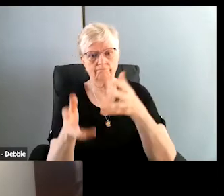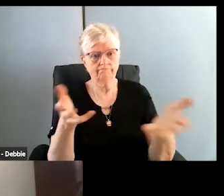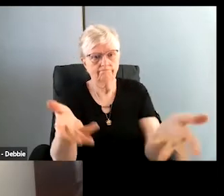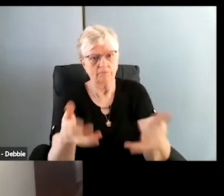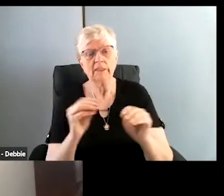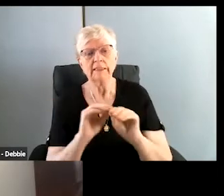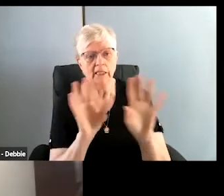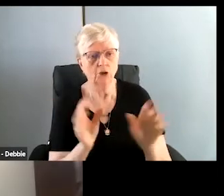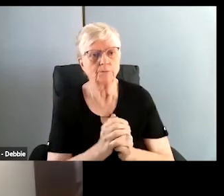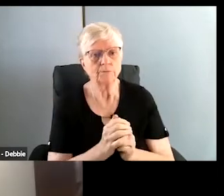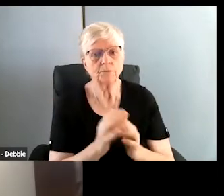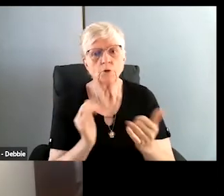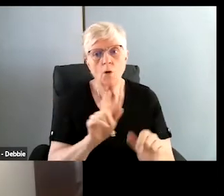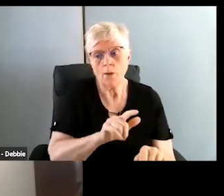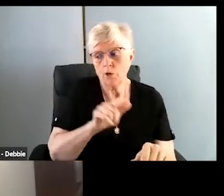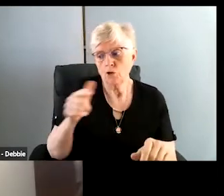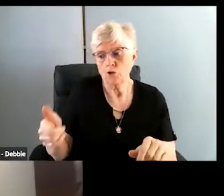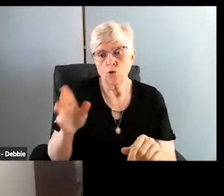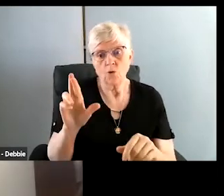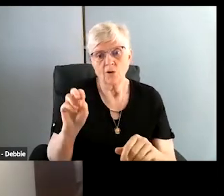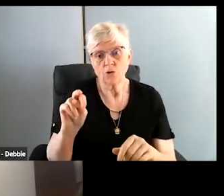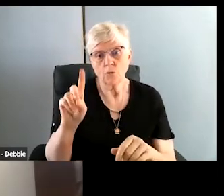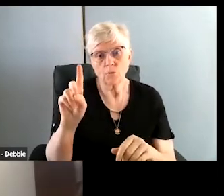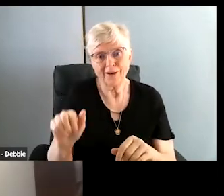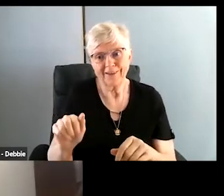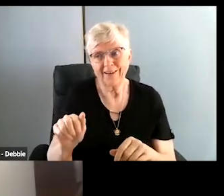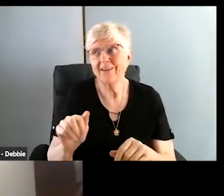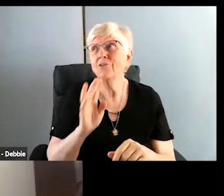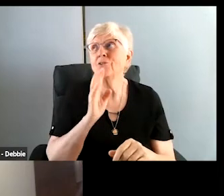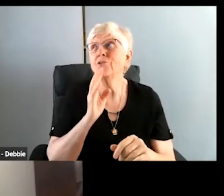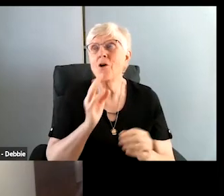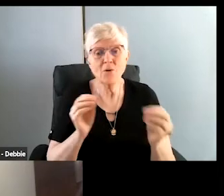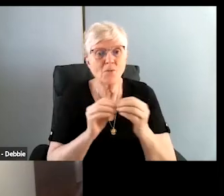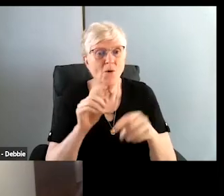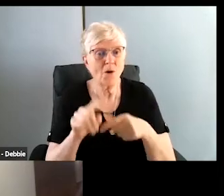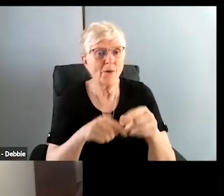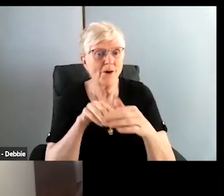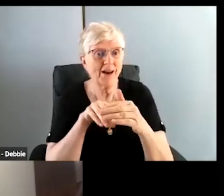TO TALK MORE ABOUT ABOUT ACCESS TO REMOTE MEDICAL CARE. ACCESS TO REMOTE MEDICAL CARE.